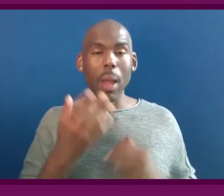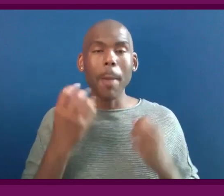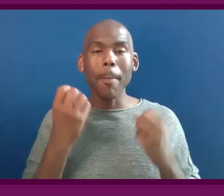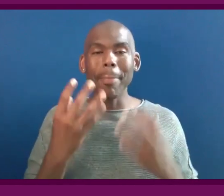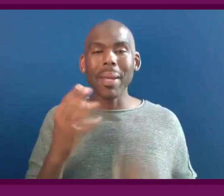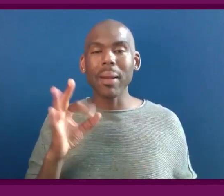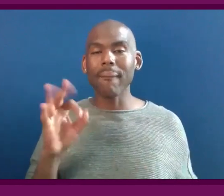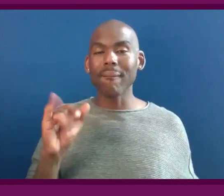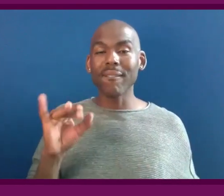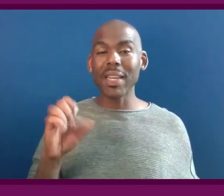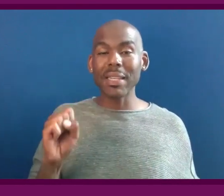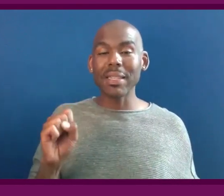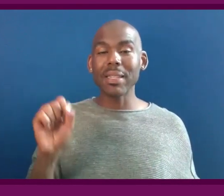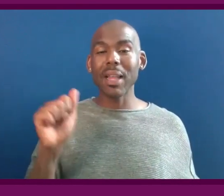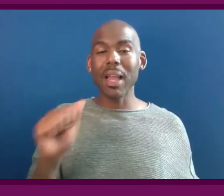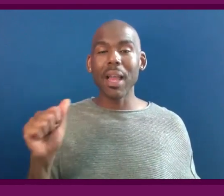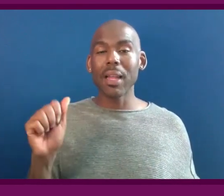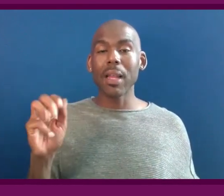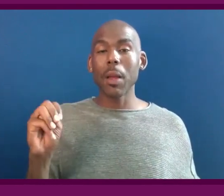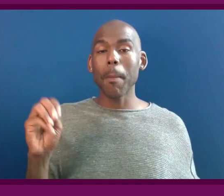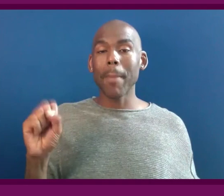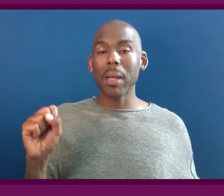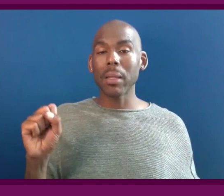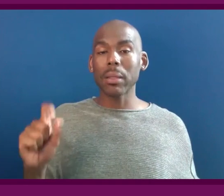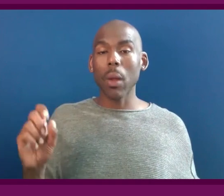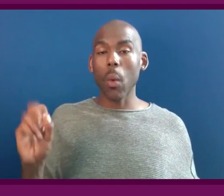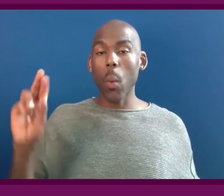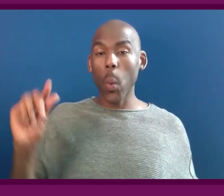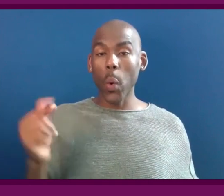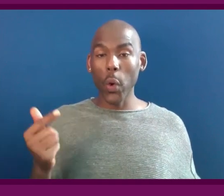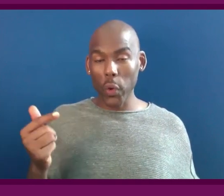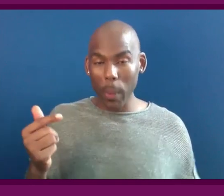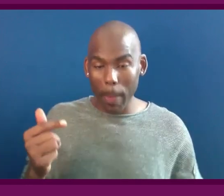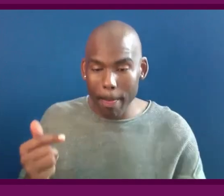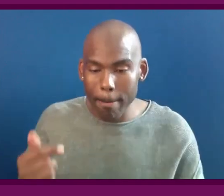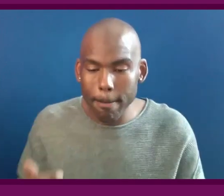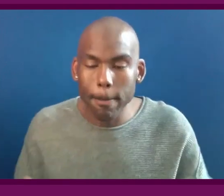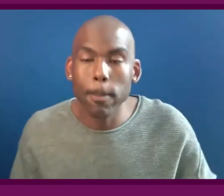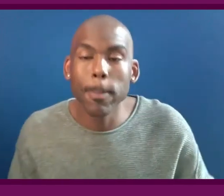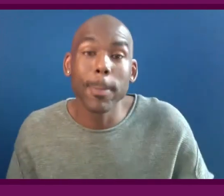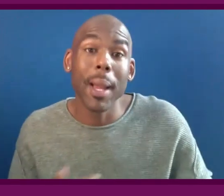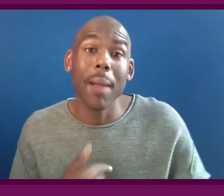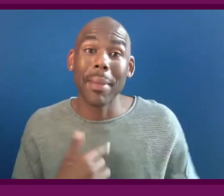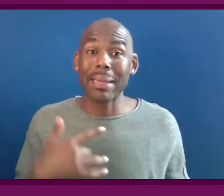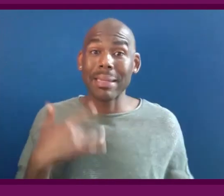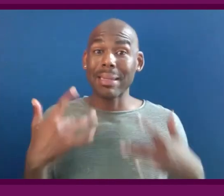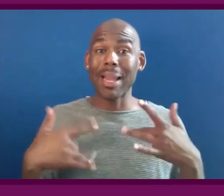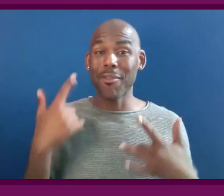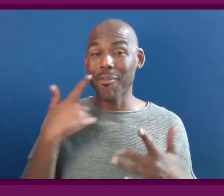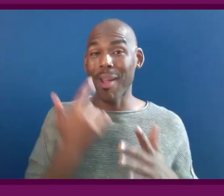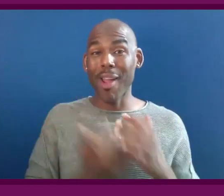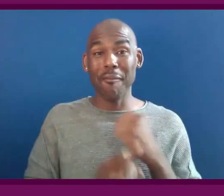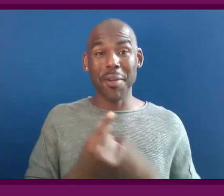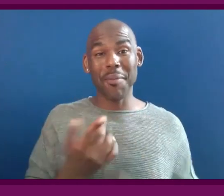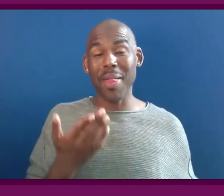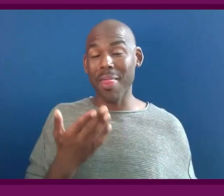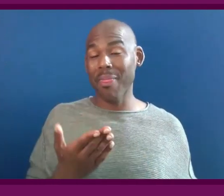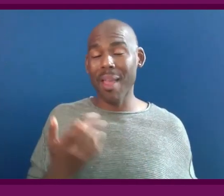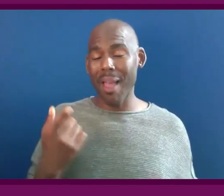Ashley Inkumsah: That's so exciting. I'm definitely going to be following you guys everywhere. I'm so excited for everything that you have going on.